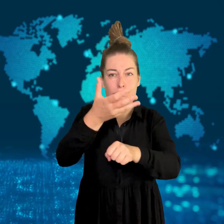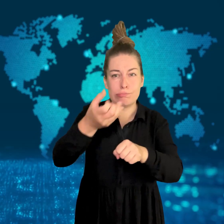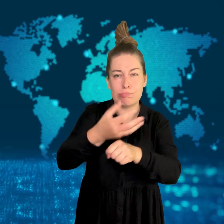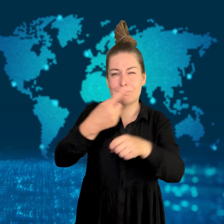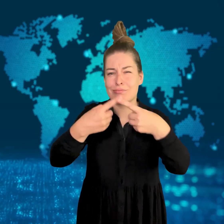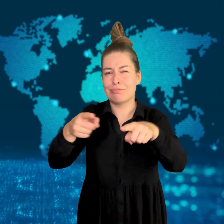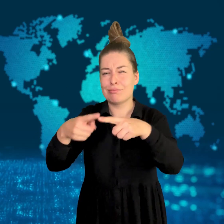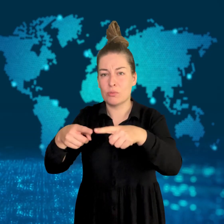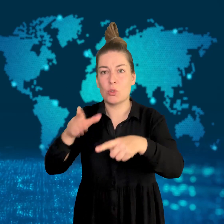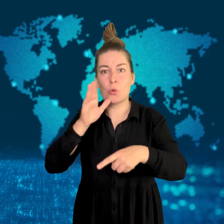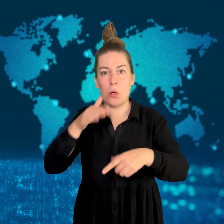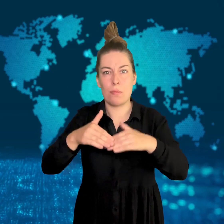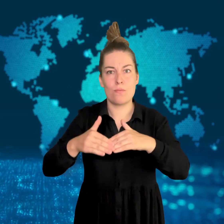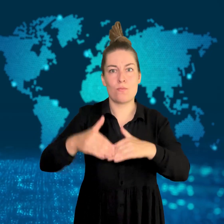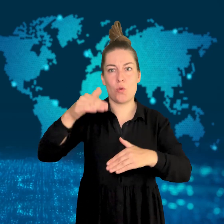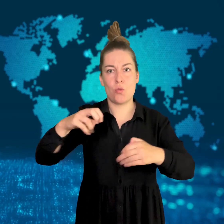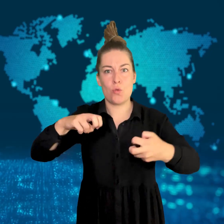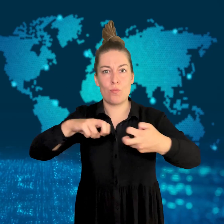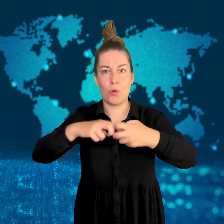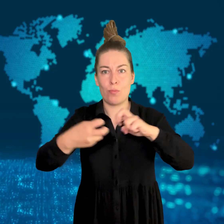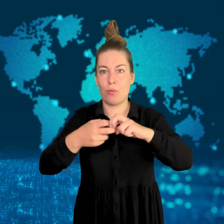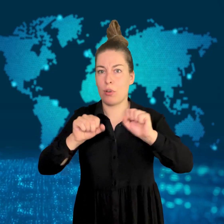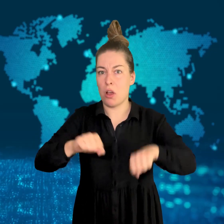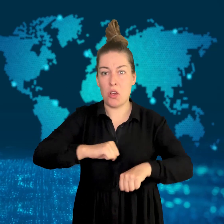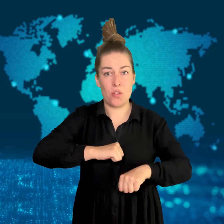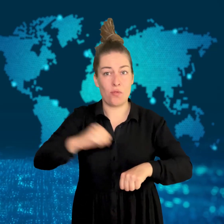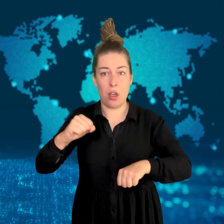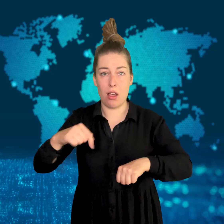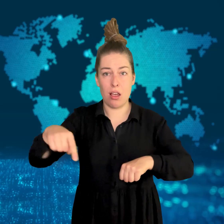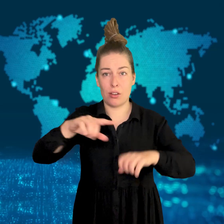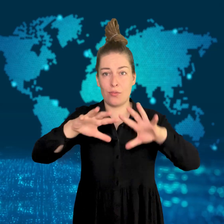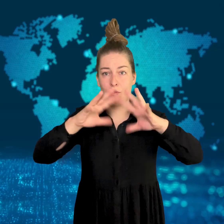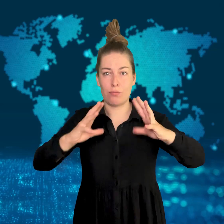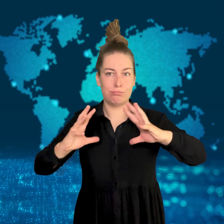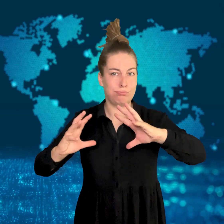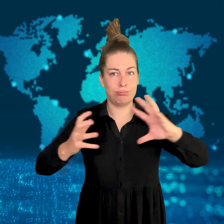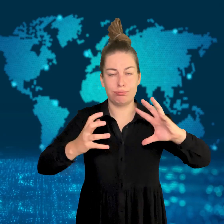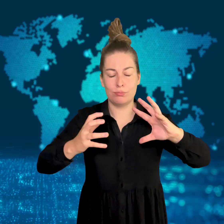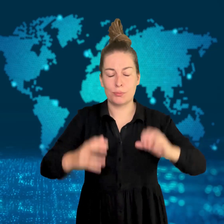pollute the atmosphere at the current rate.